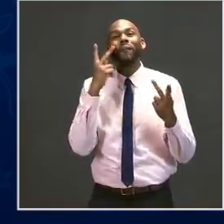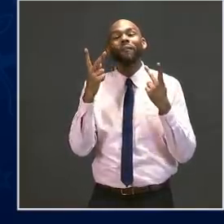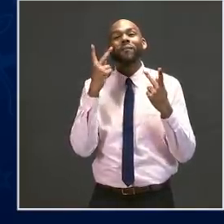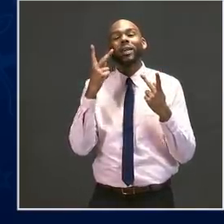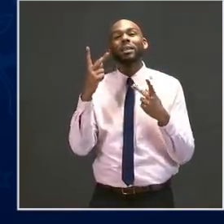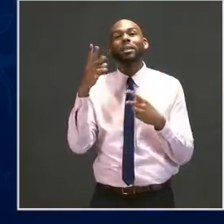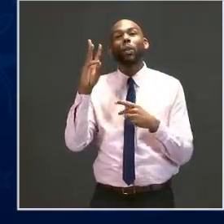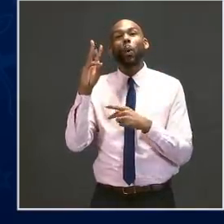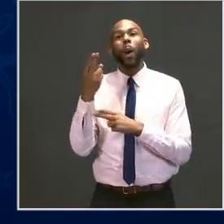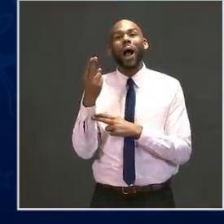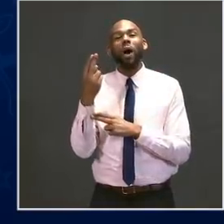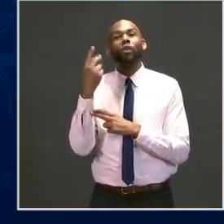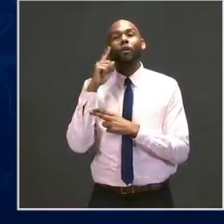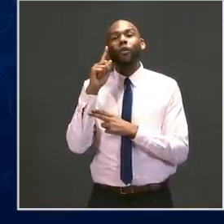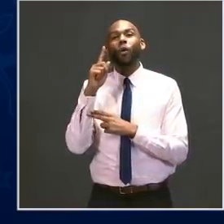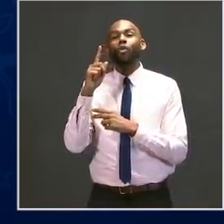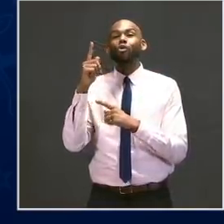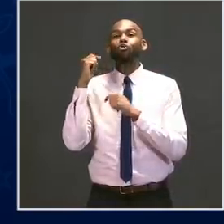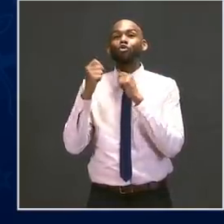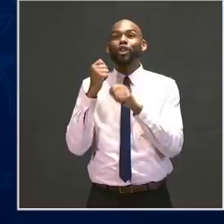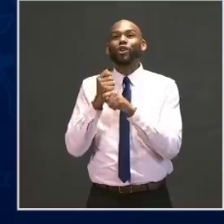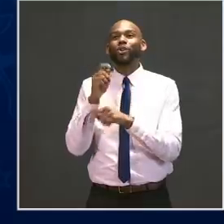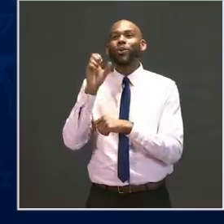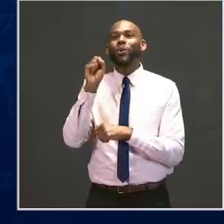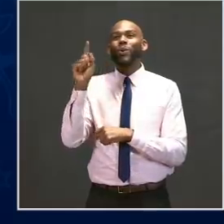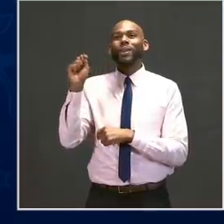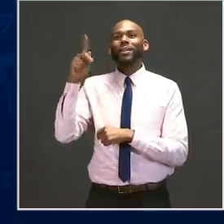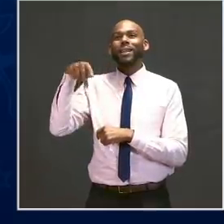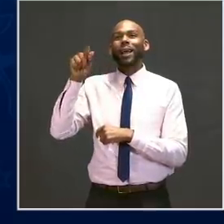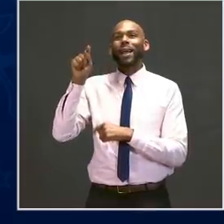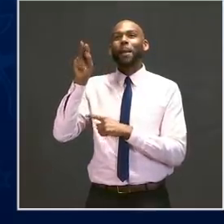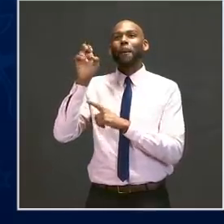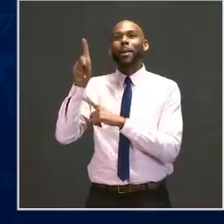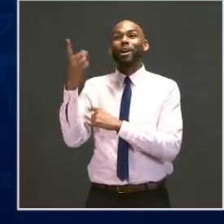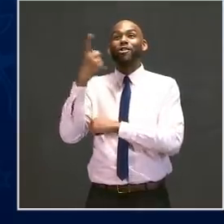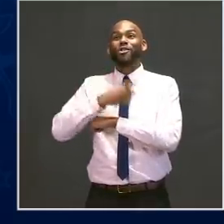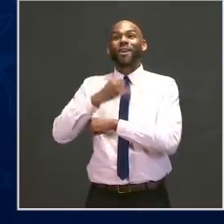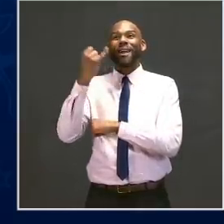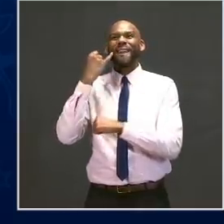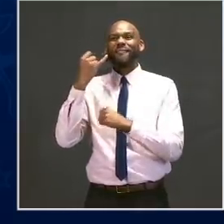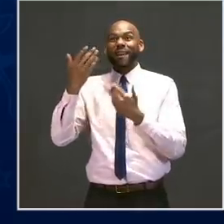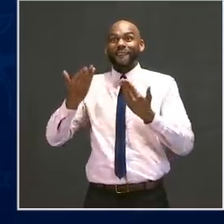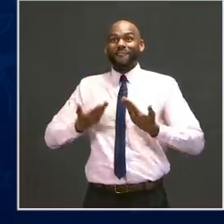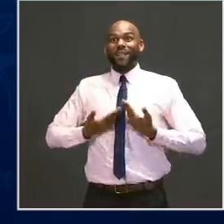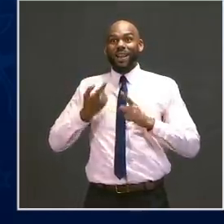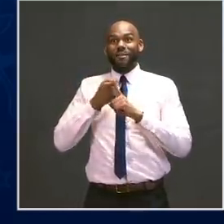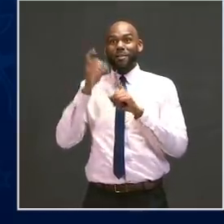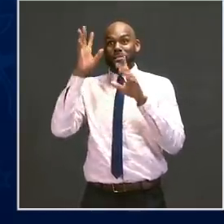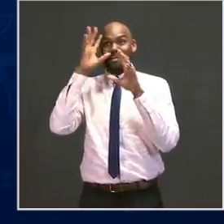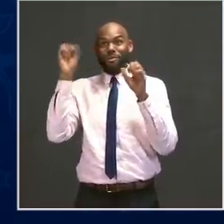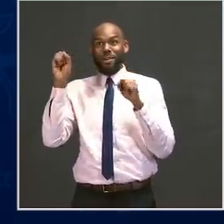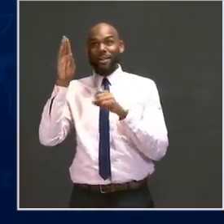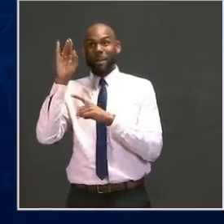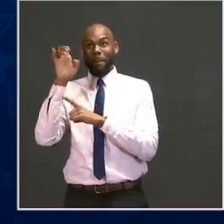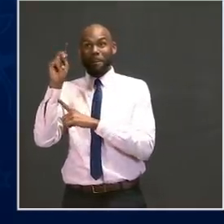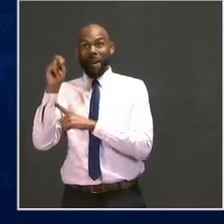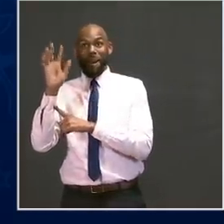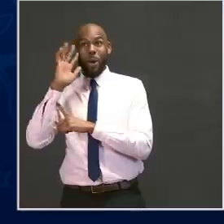for the traditional St. Patrick's Day celebrations if he's invited by President Biden. Does the White House plan to issue such an invitation